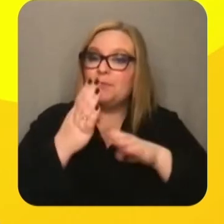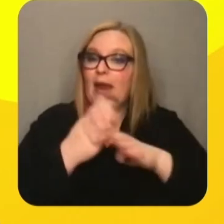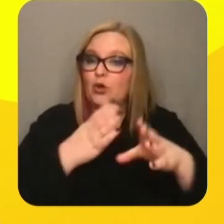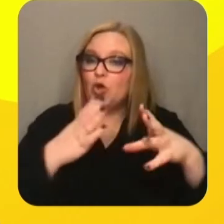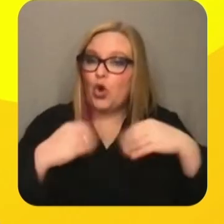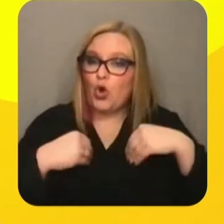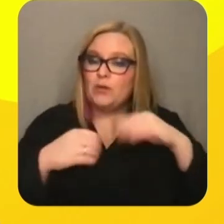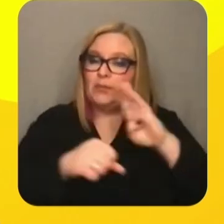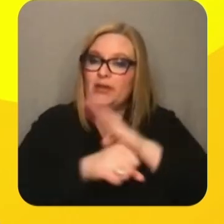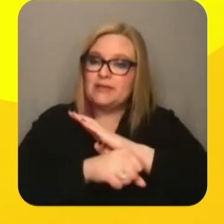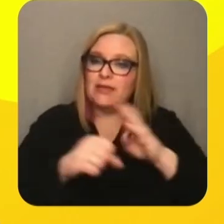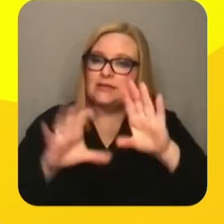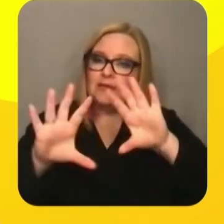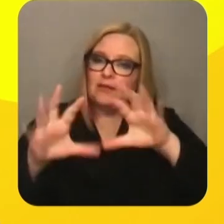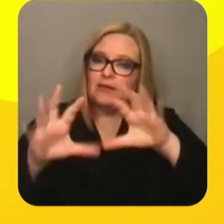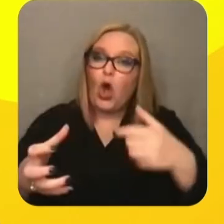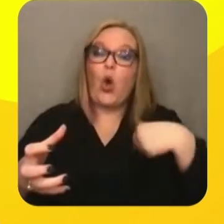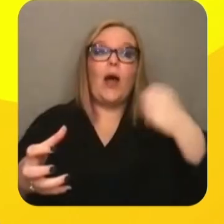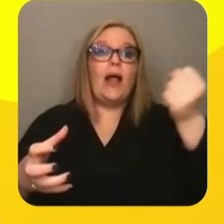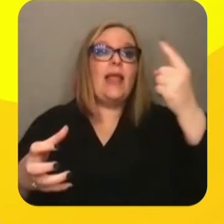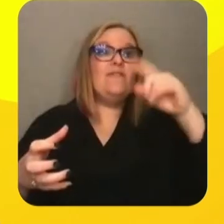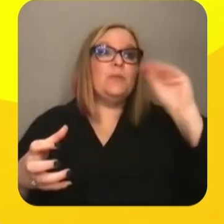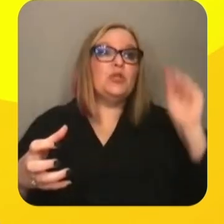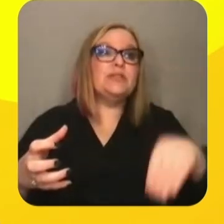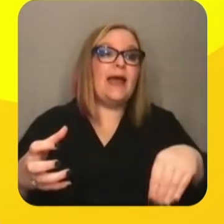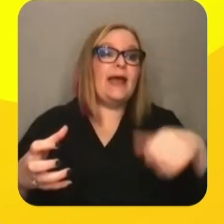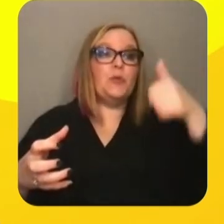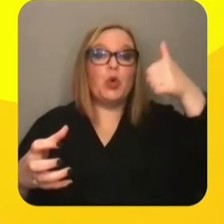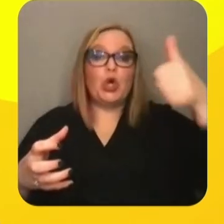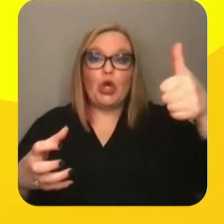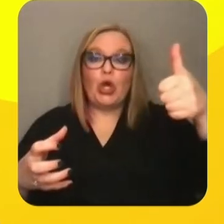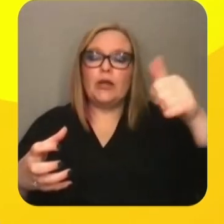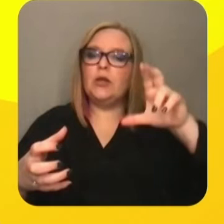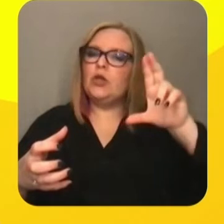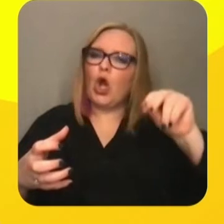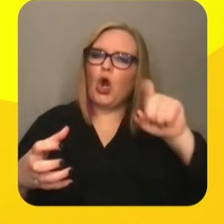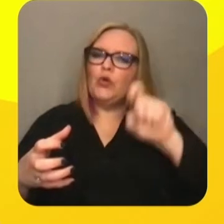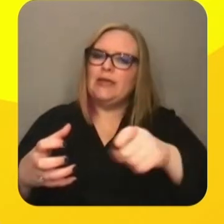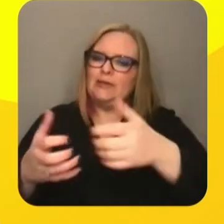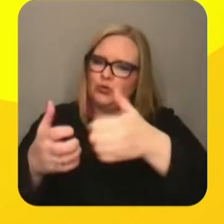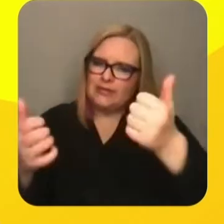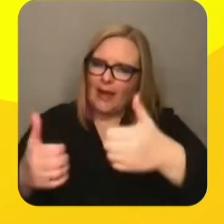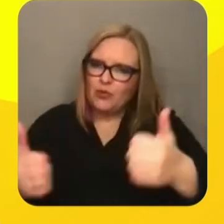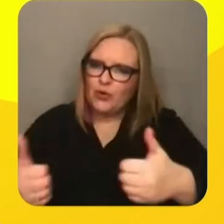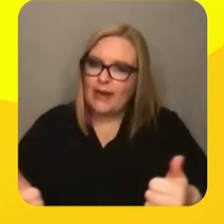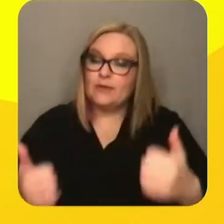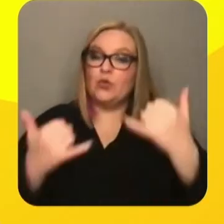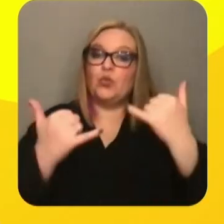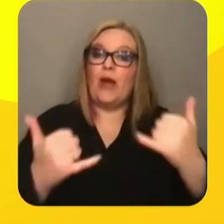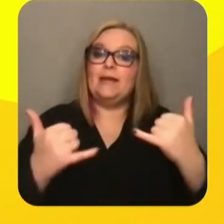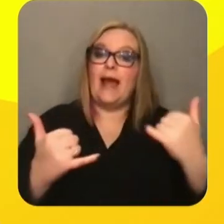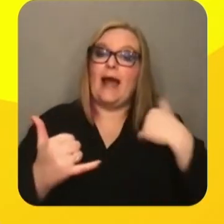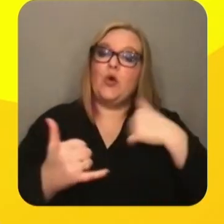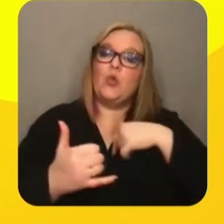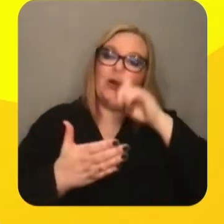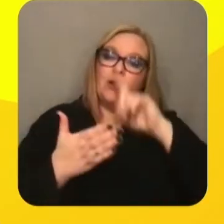"Oh, we're at 11%." That's not how this works. You need to break those things out. Right now, we're actually looking at most of the Fortune 500 being